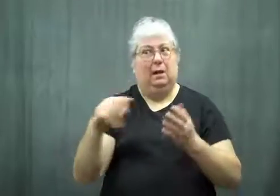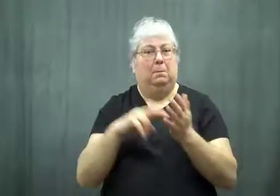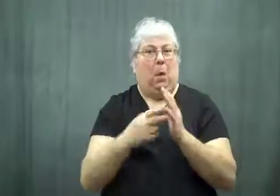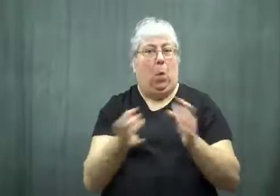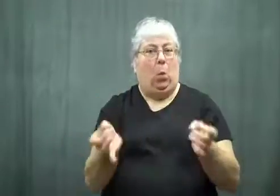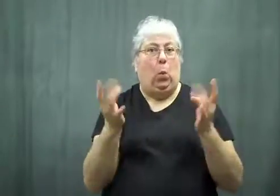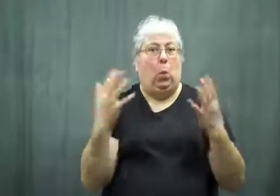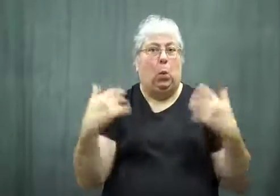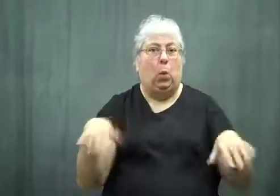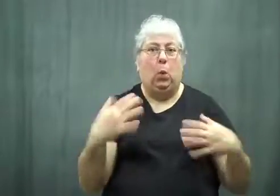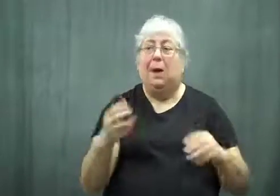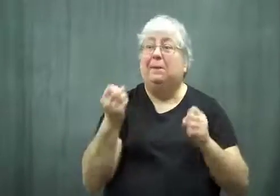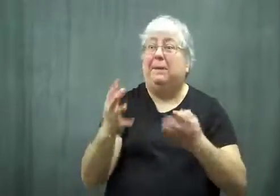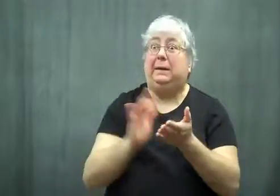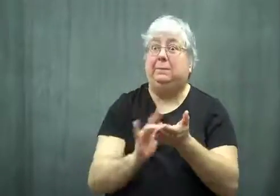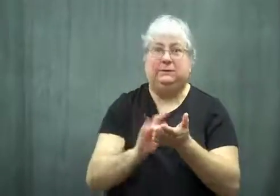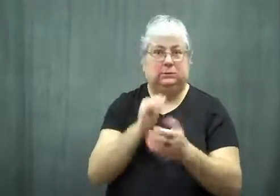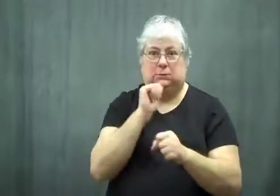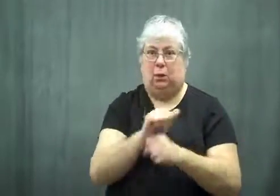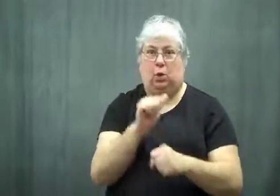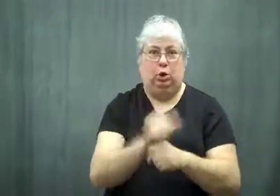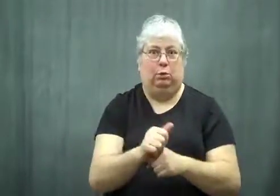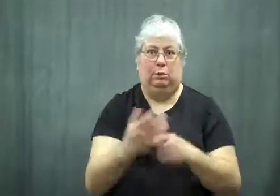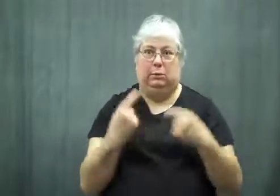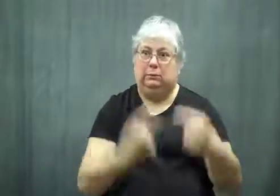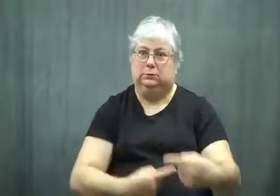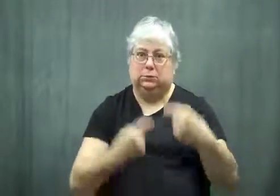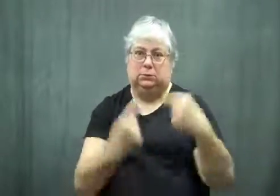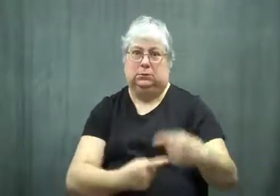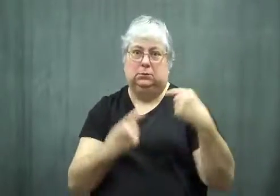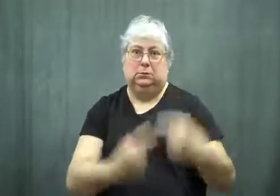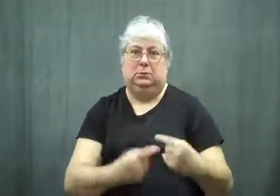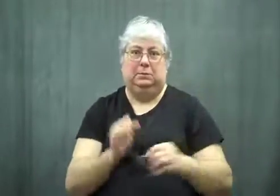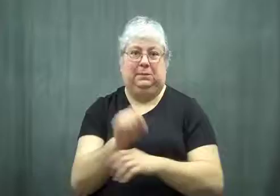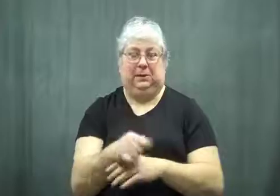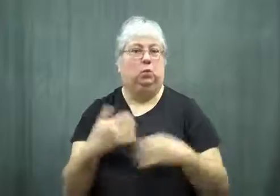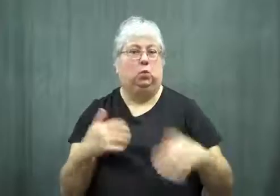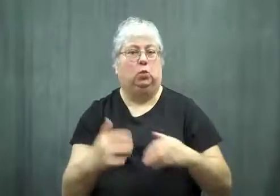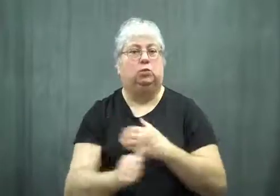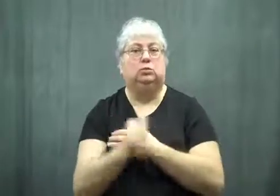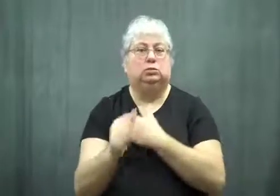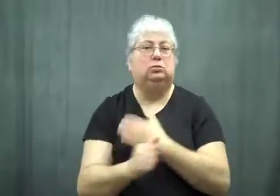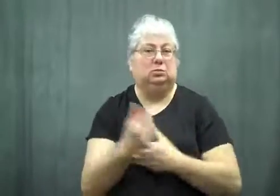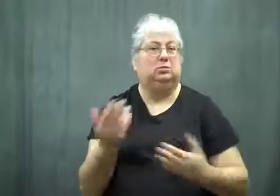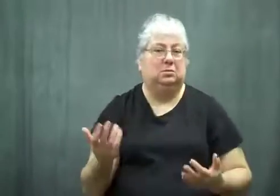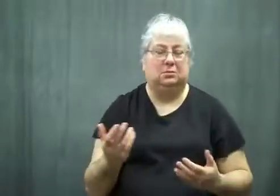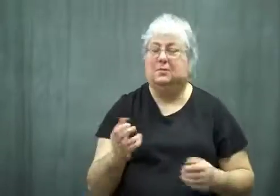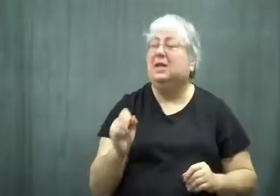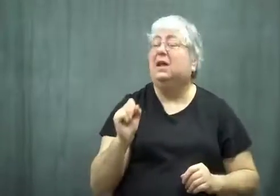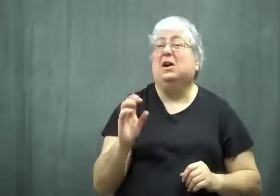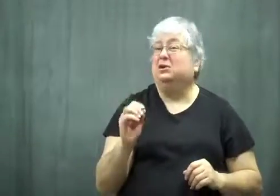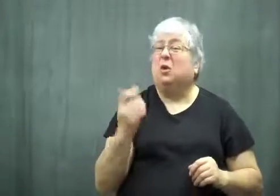It's a serious, dangerous infection that doesn't respond to many medications.